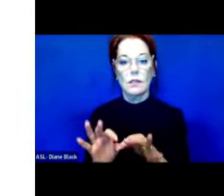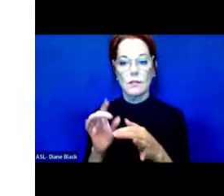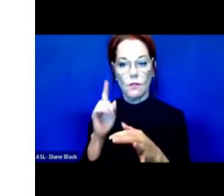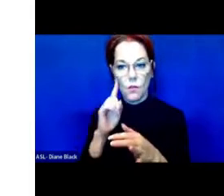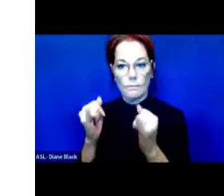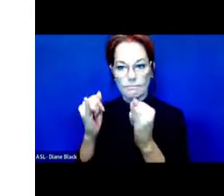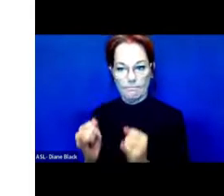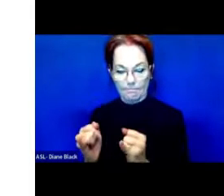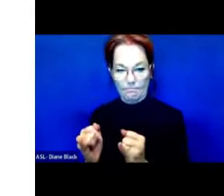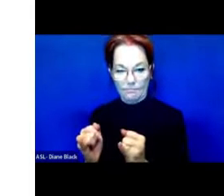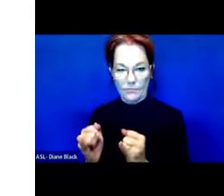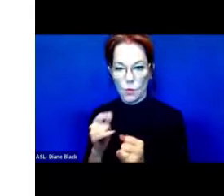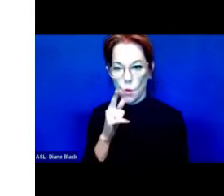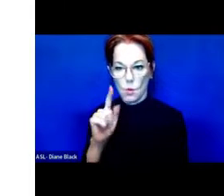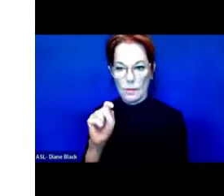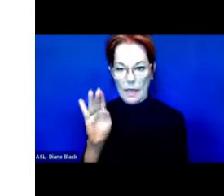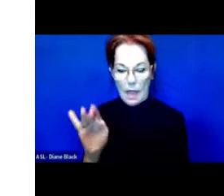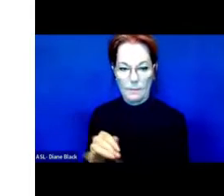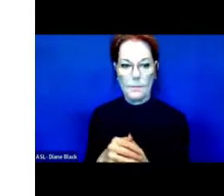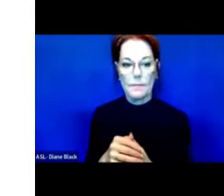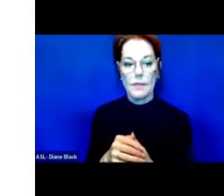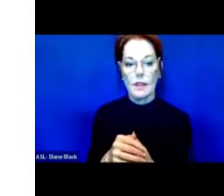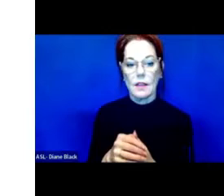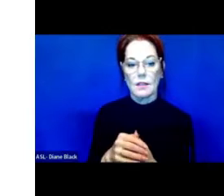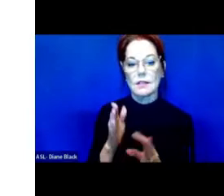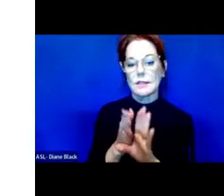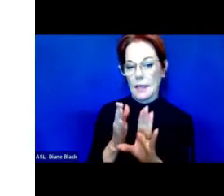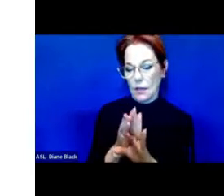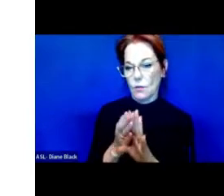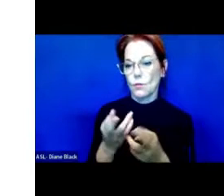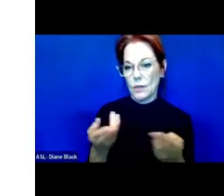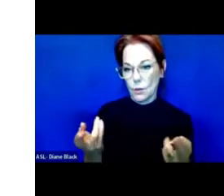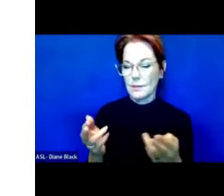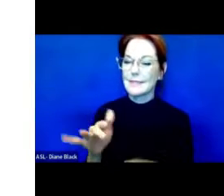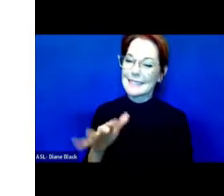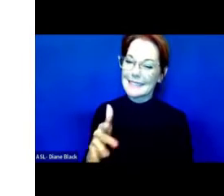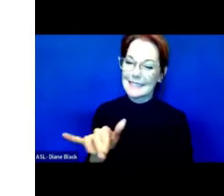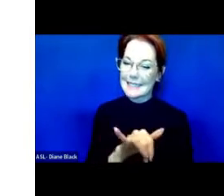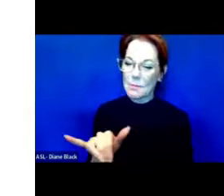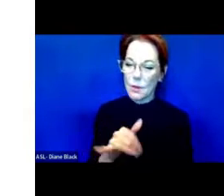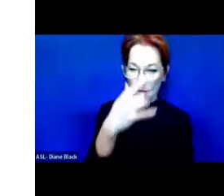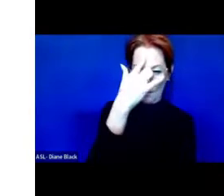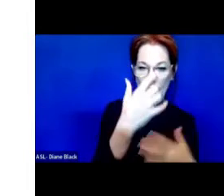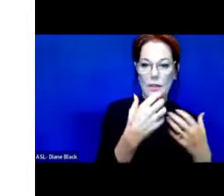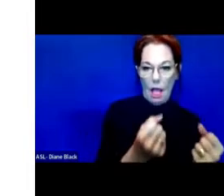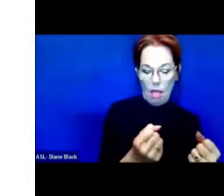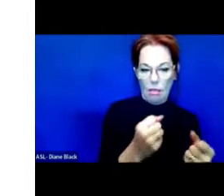educational resources. So very similar to mental health. When it comes to individuals coming into contact with the justice